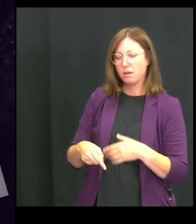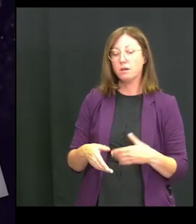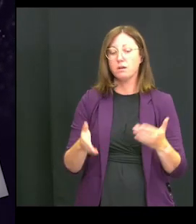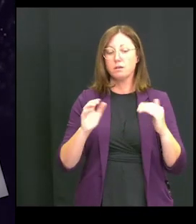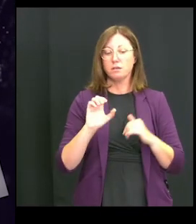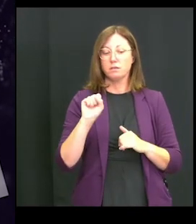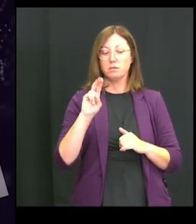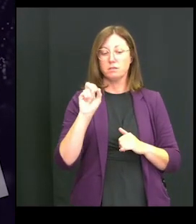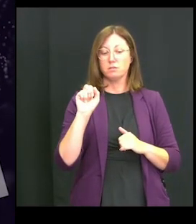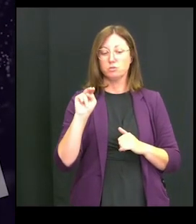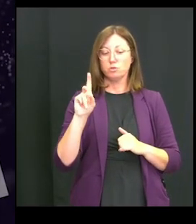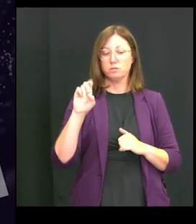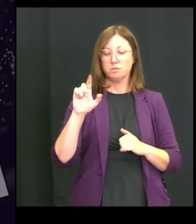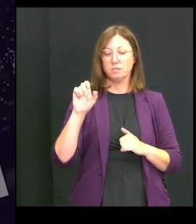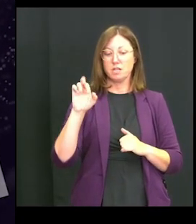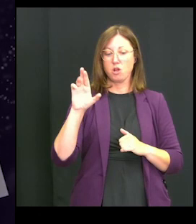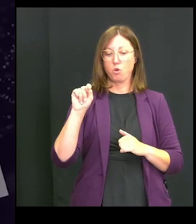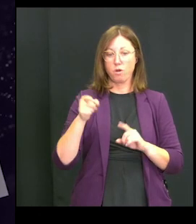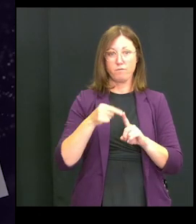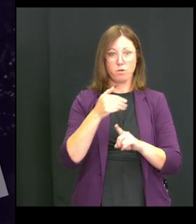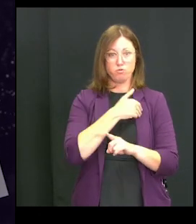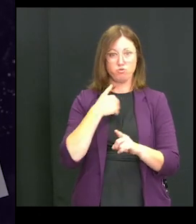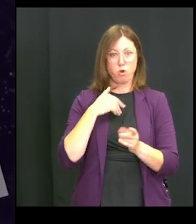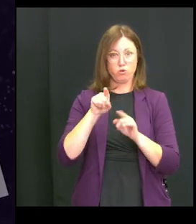"People are absolutely convinced the right, and everybody else, is absolutely wrong.